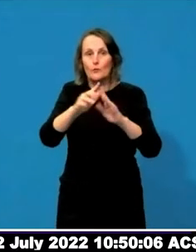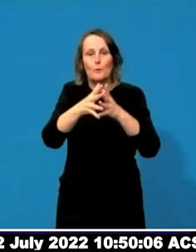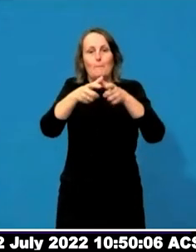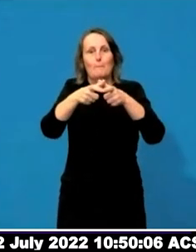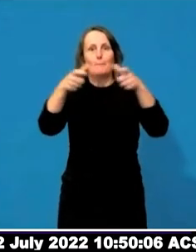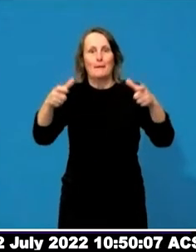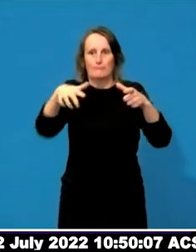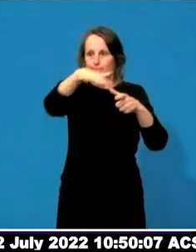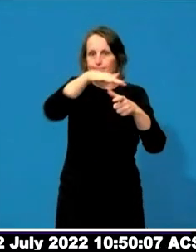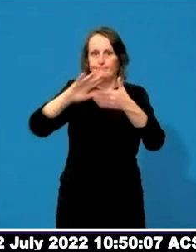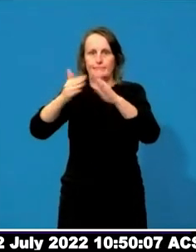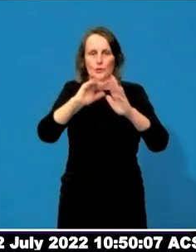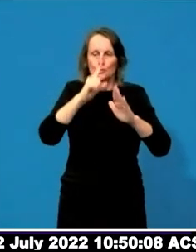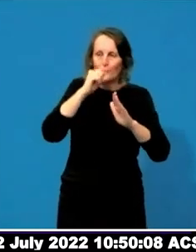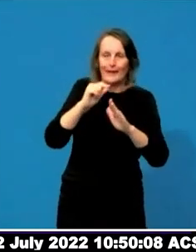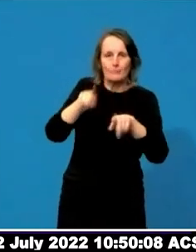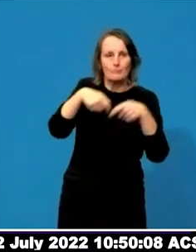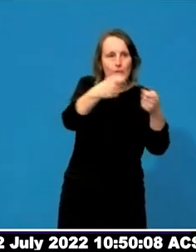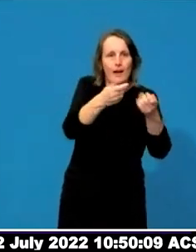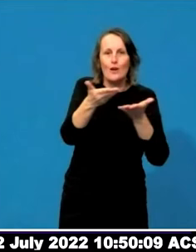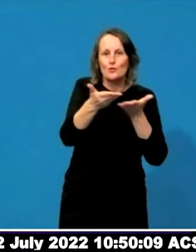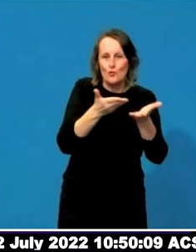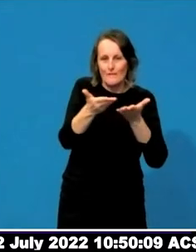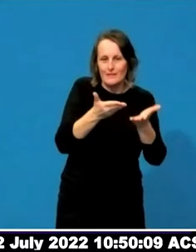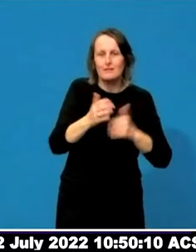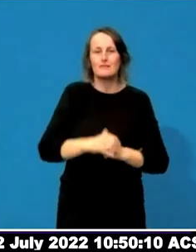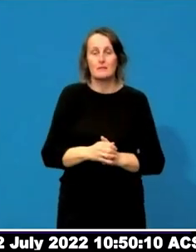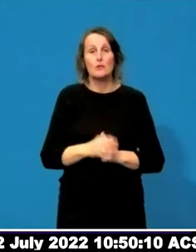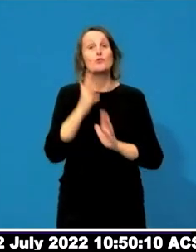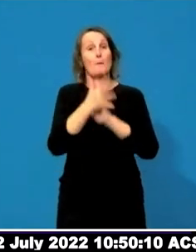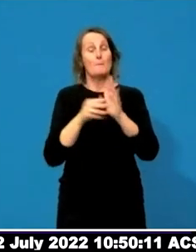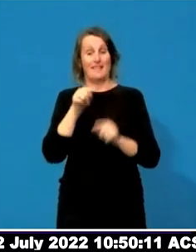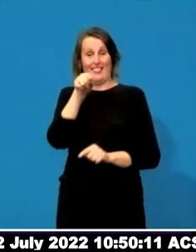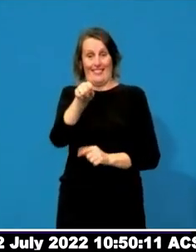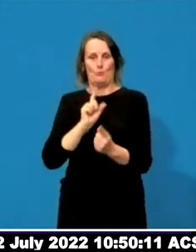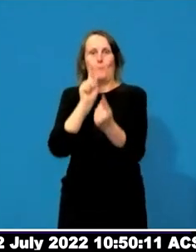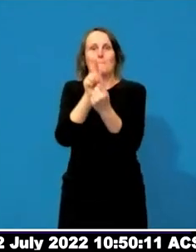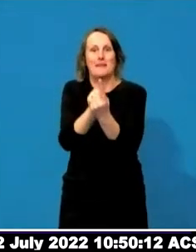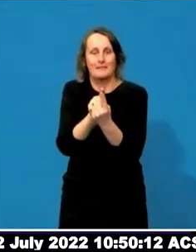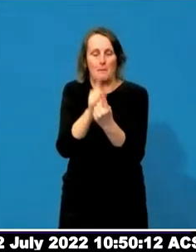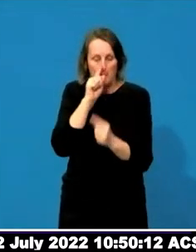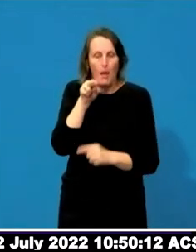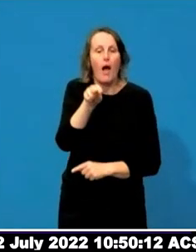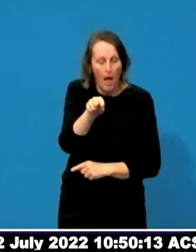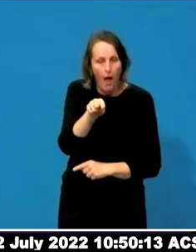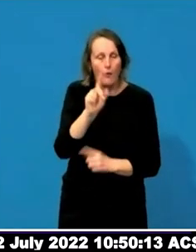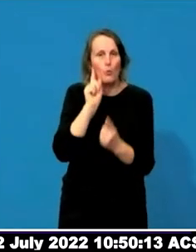that we do get to interact and, I guess, keep an eye on what's happening for the majority of people.